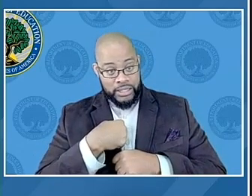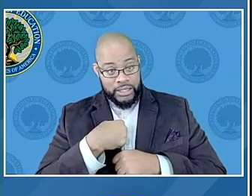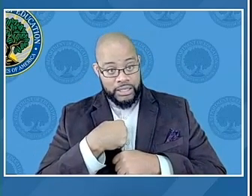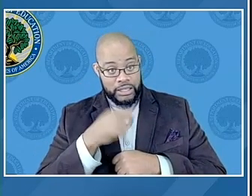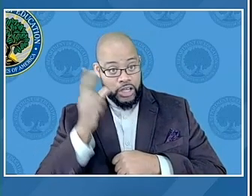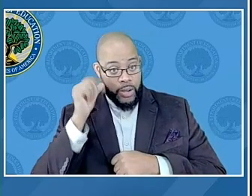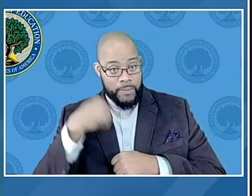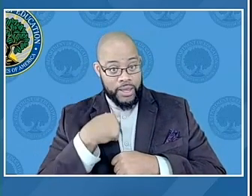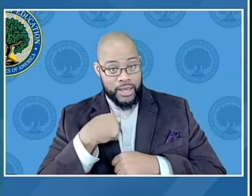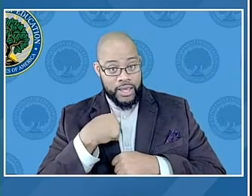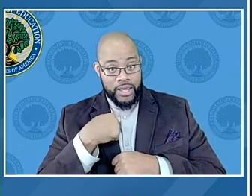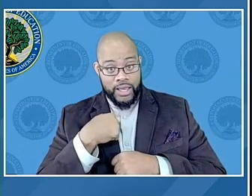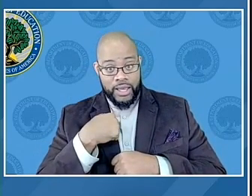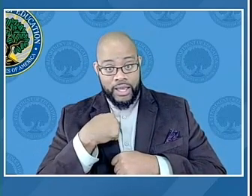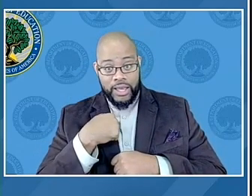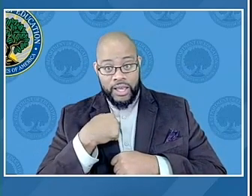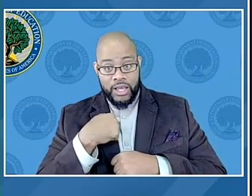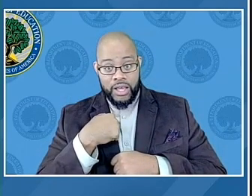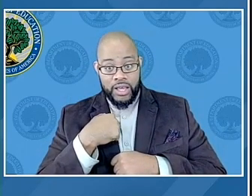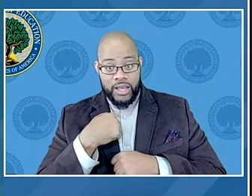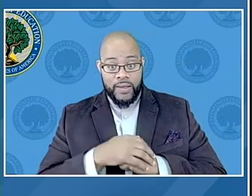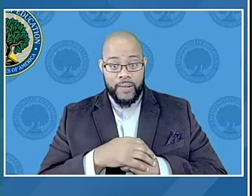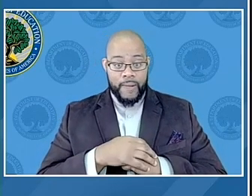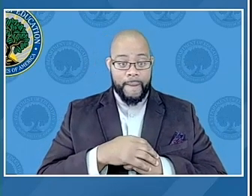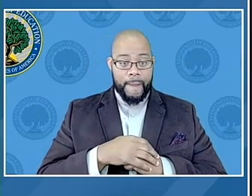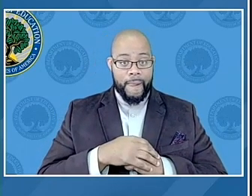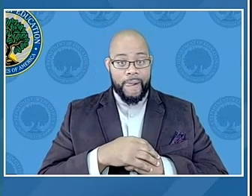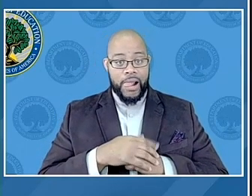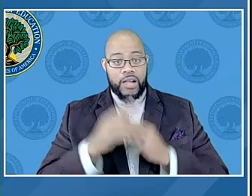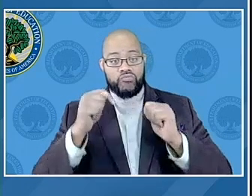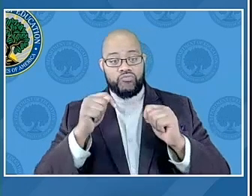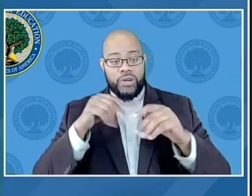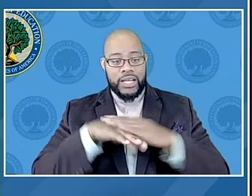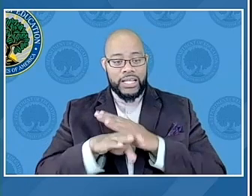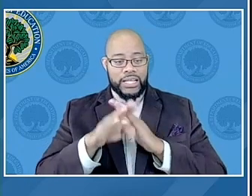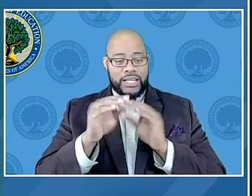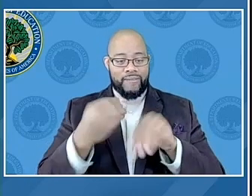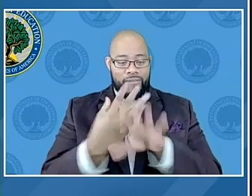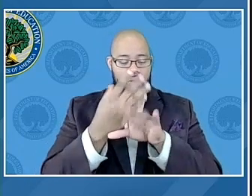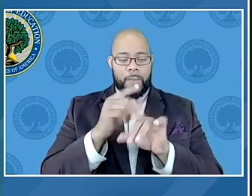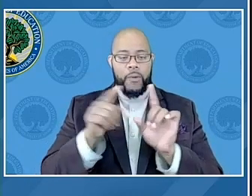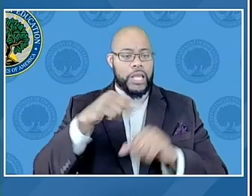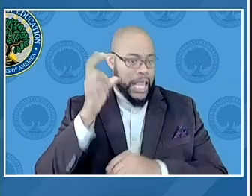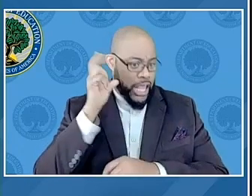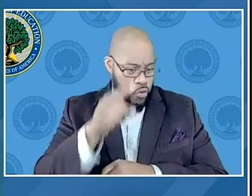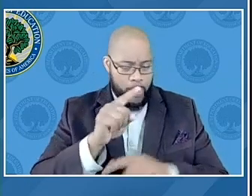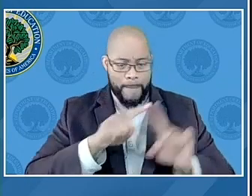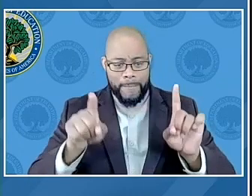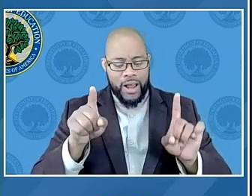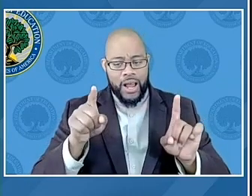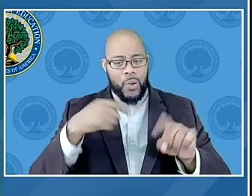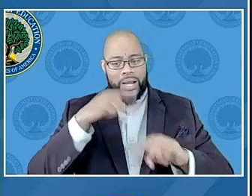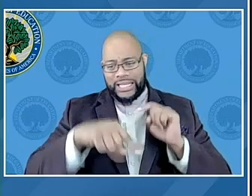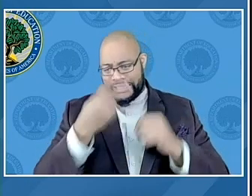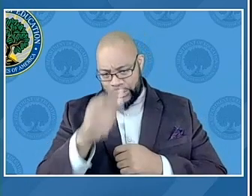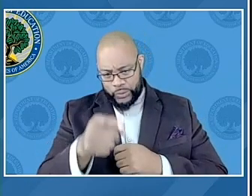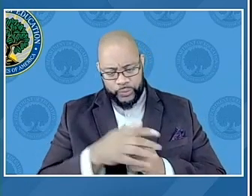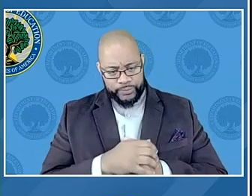I was trying to get into video, but- We can hear you, but we can't see you. Oh, okay. So.